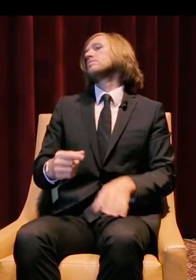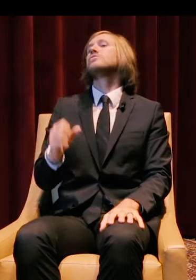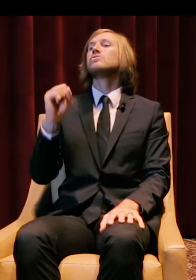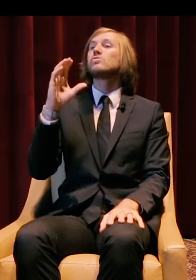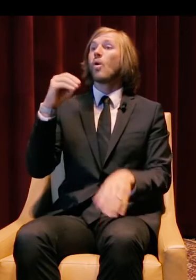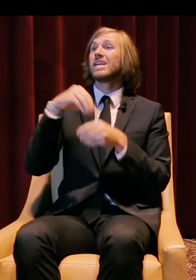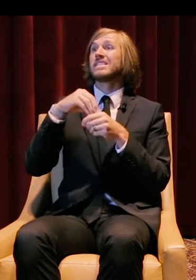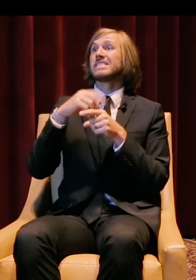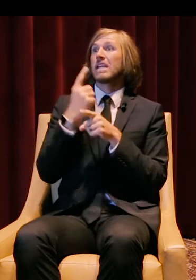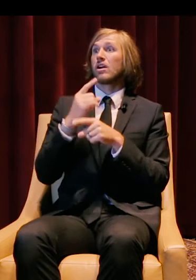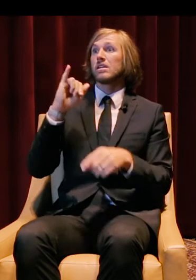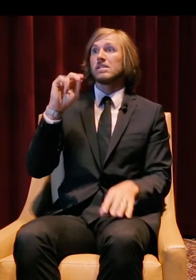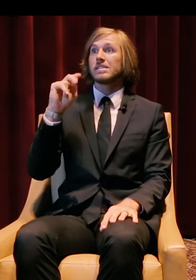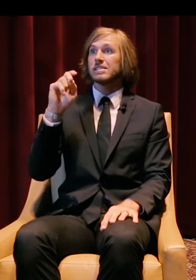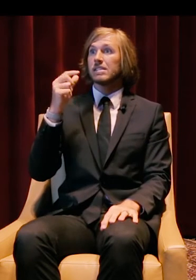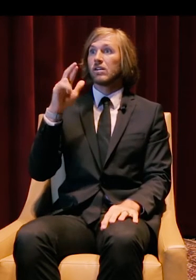Integrity of an organization is